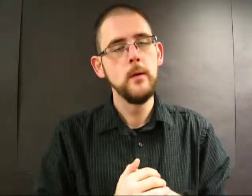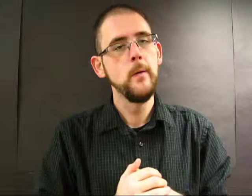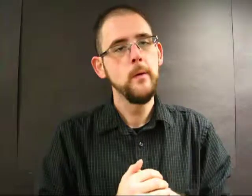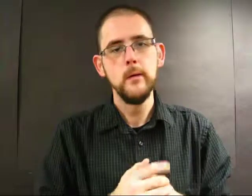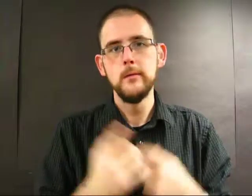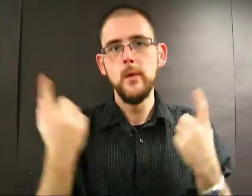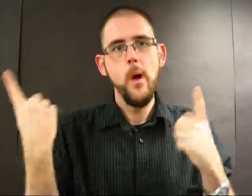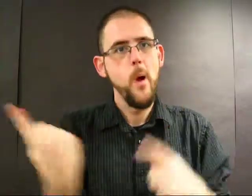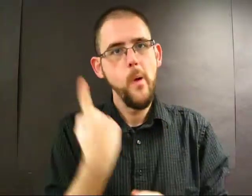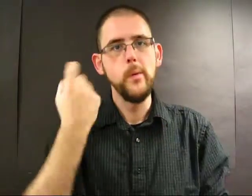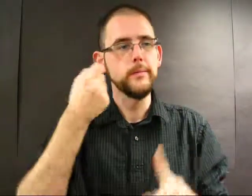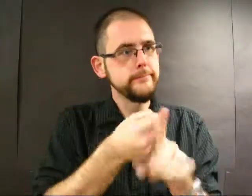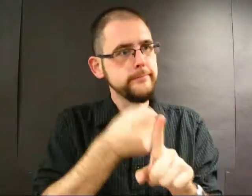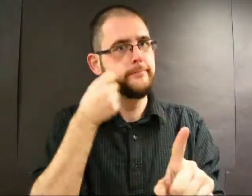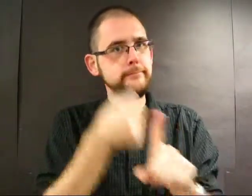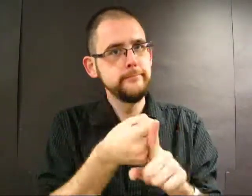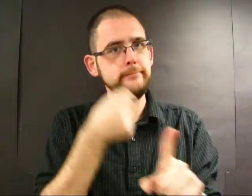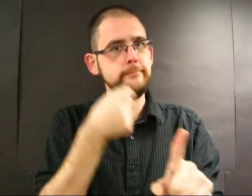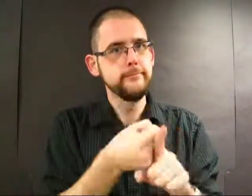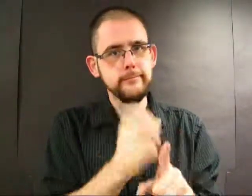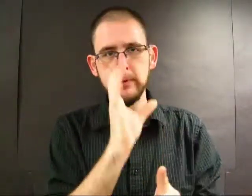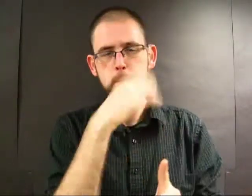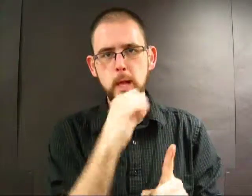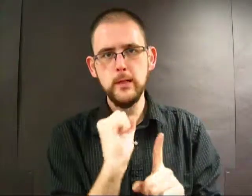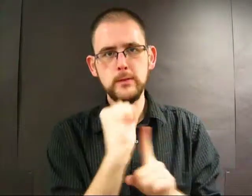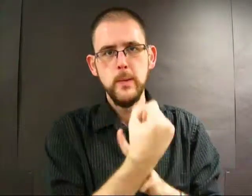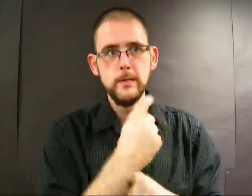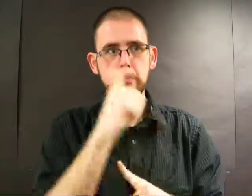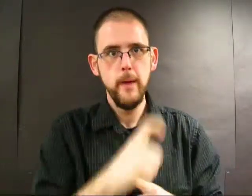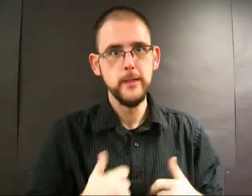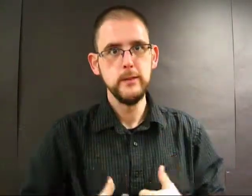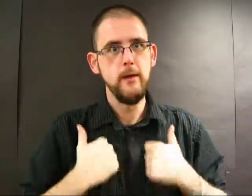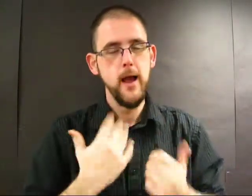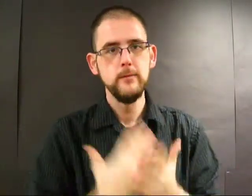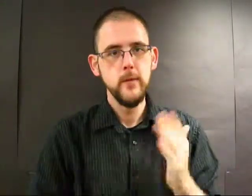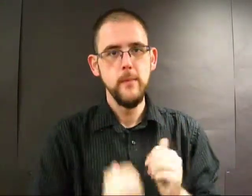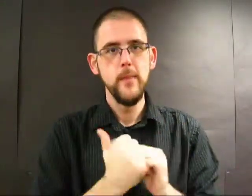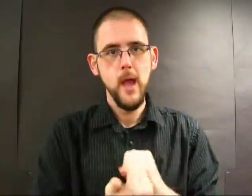He always ends up in strange situations that he has to survive somehow.